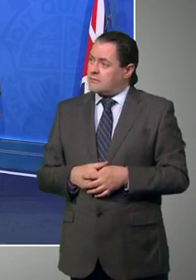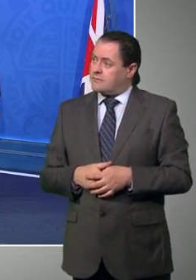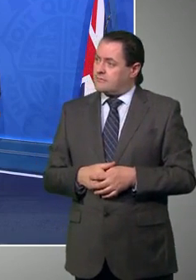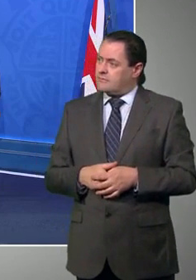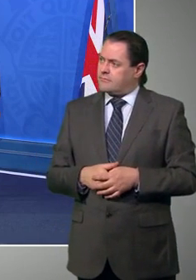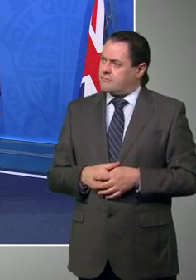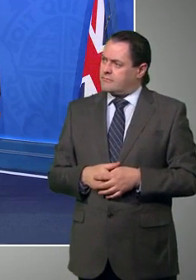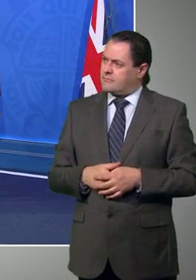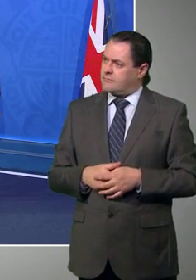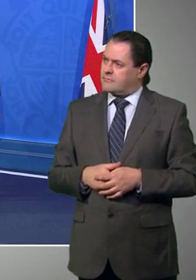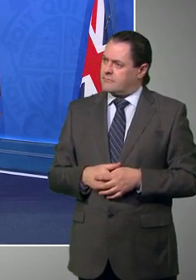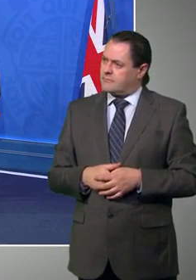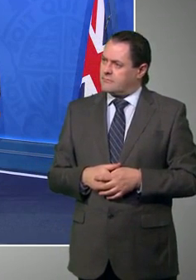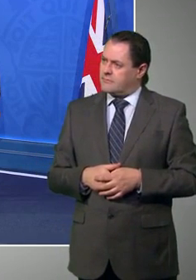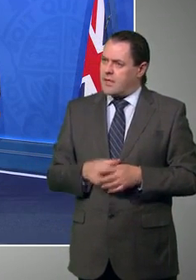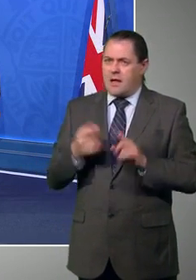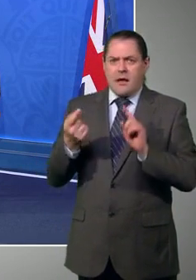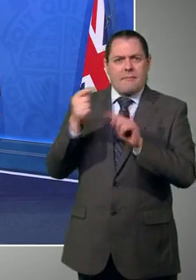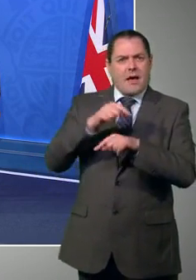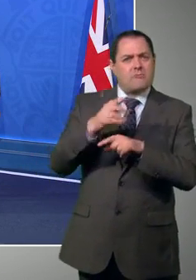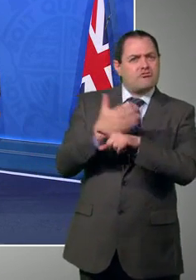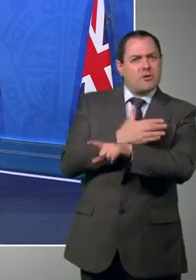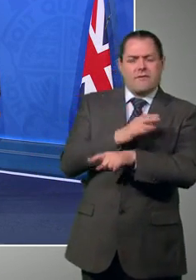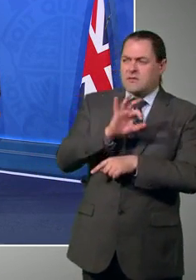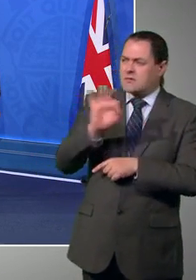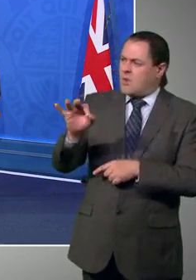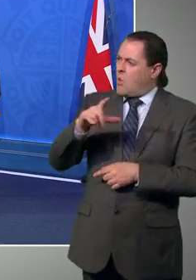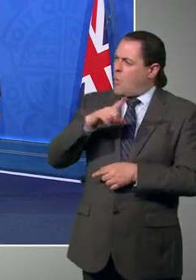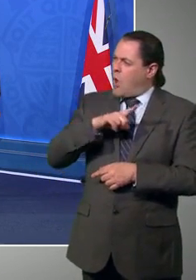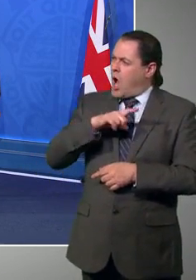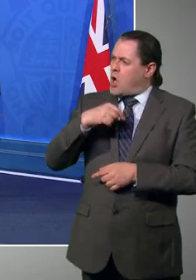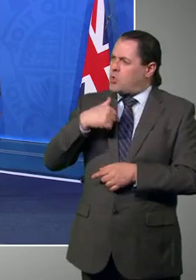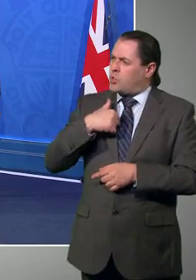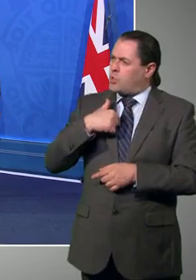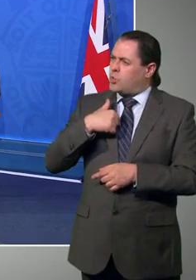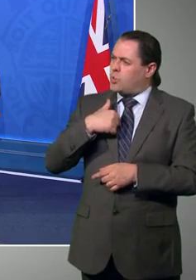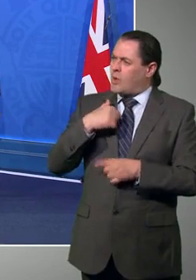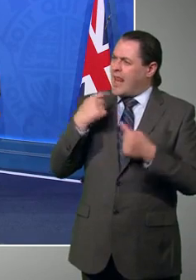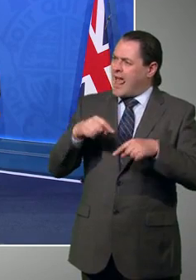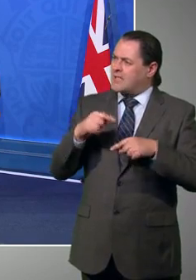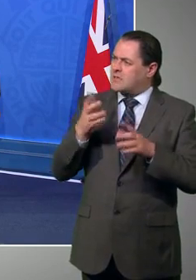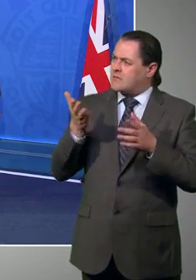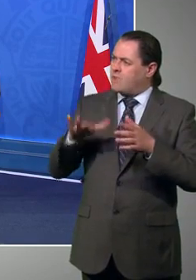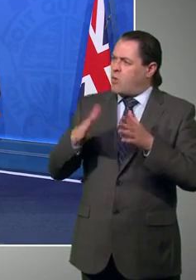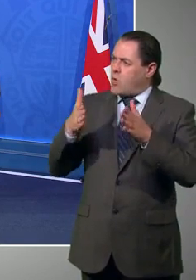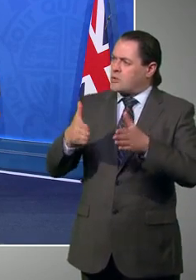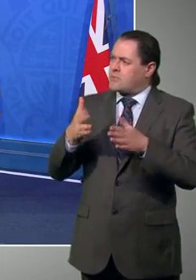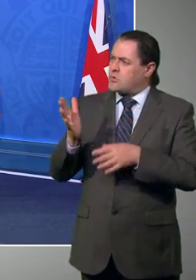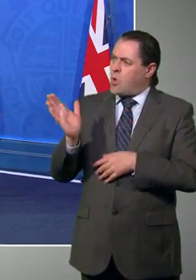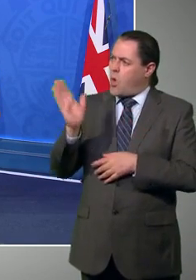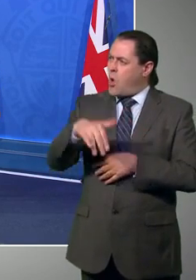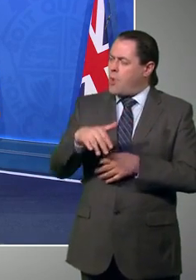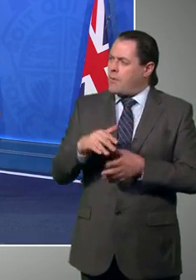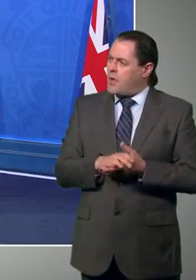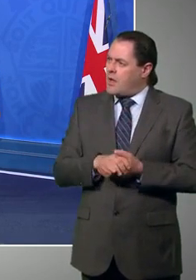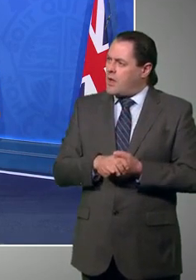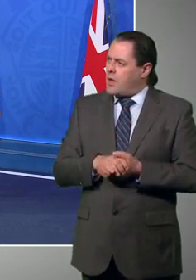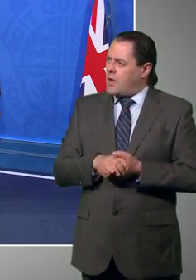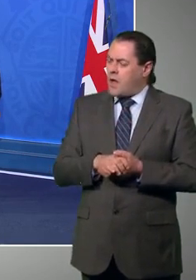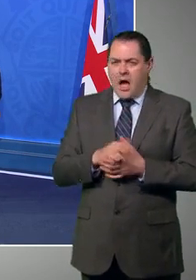Capacity did you sign off the discharge plan? I'm terribly sorry. I'm not